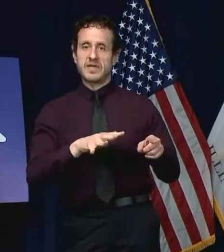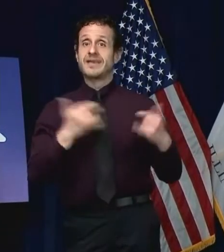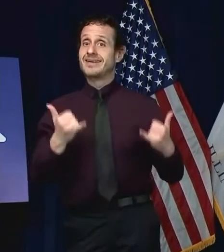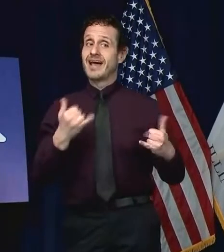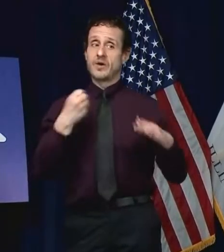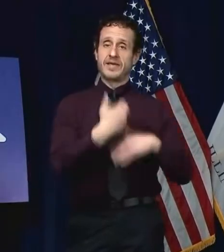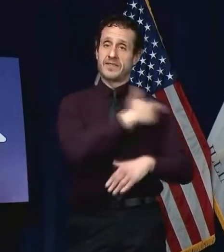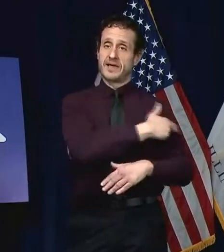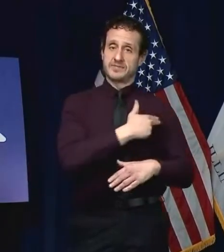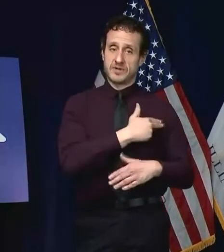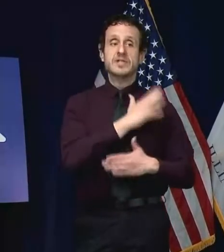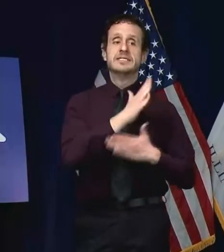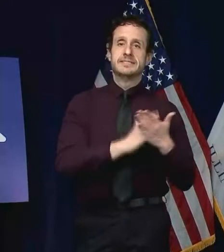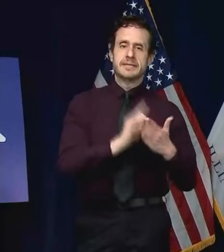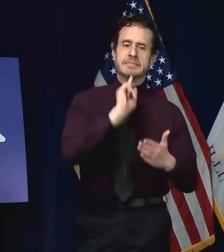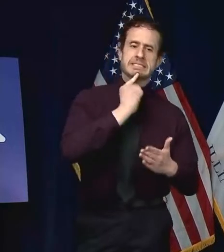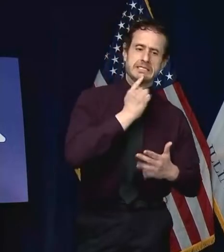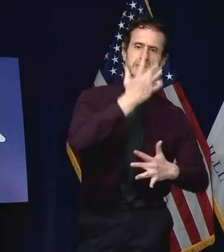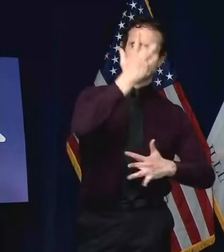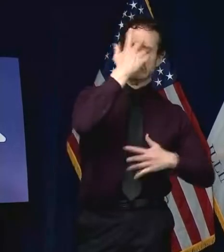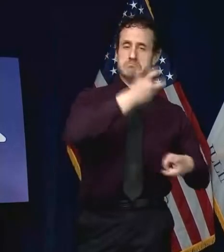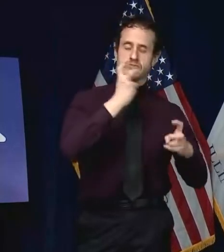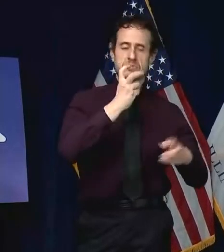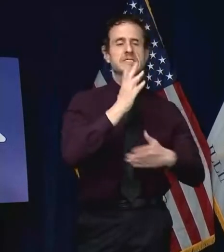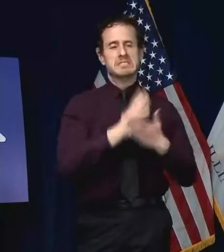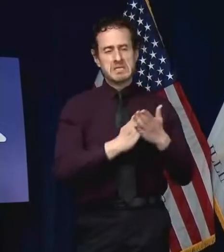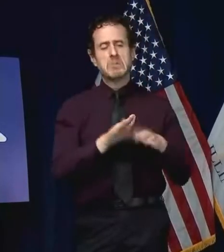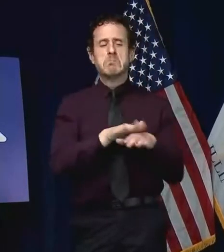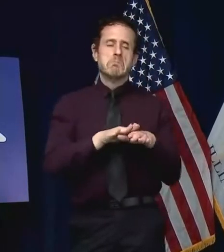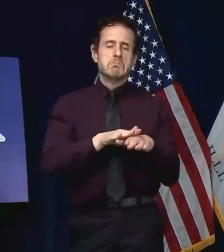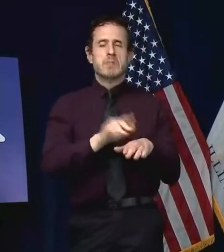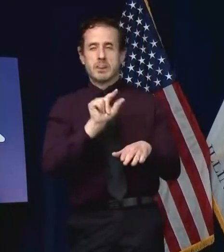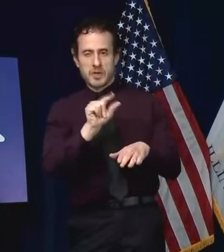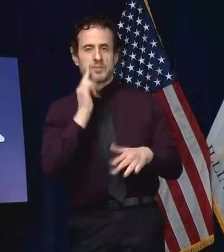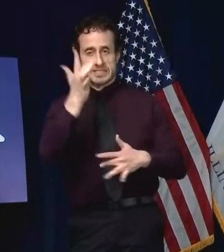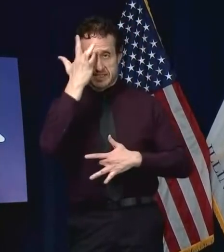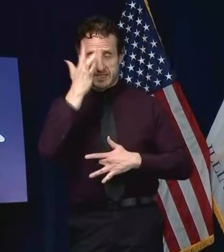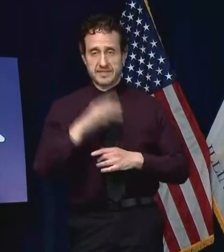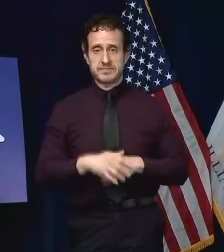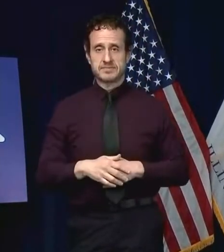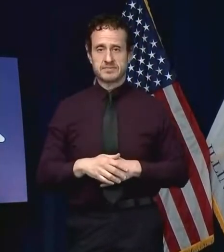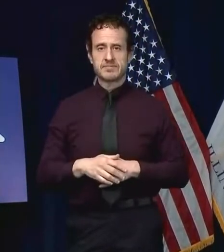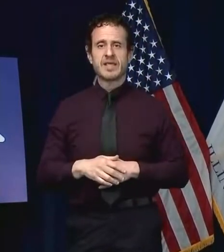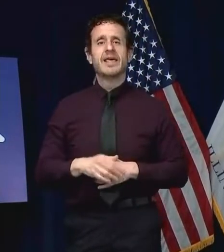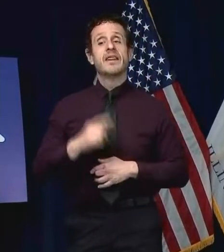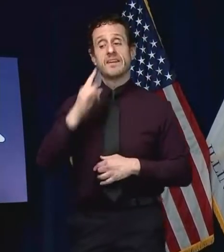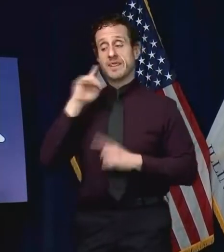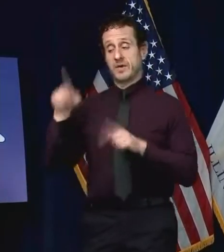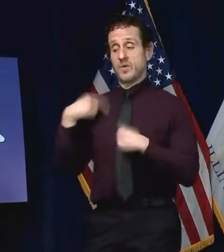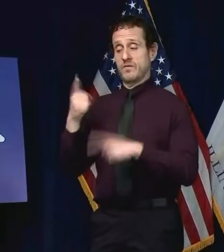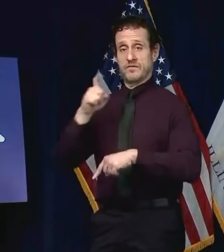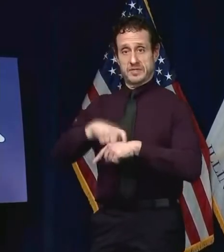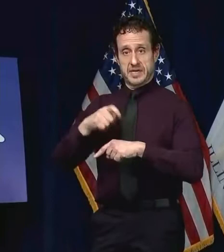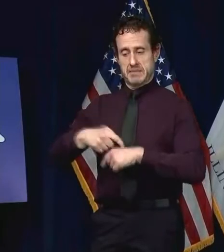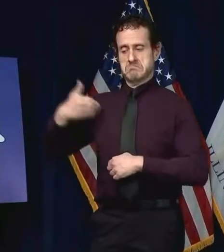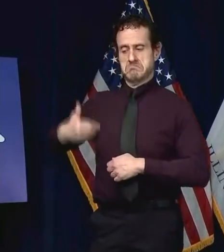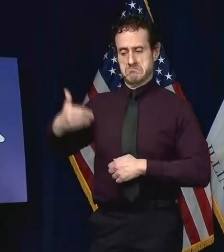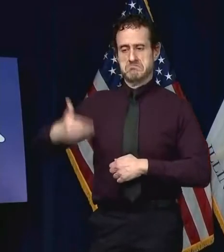at any in any condition whether mild serious, so here's the time progression so that you can